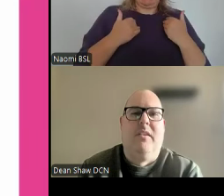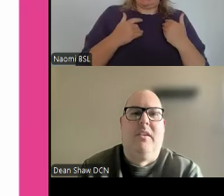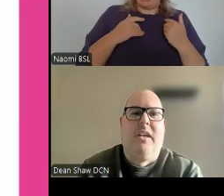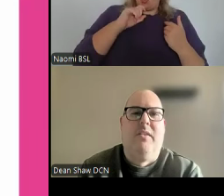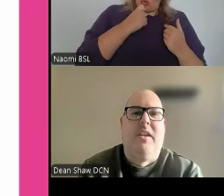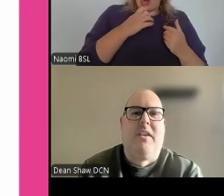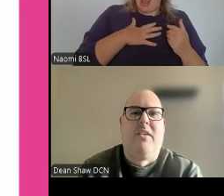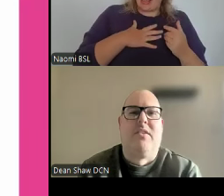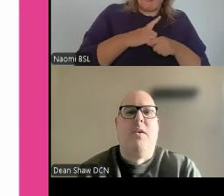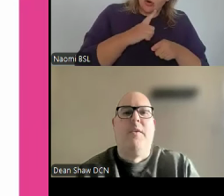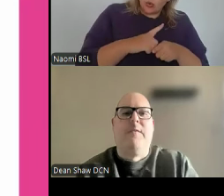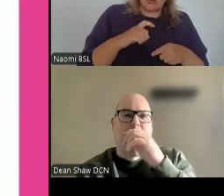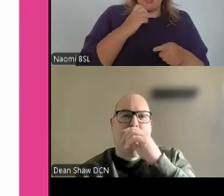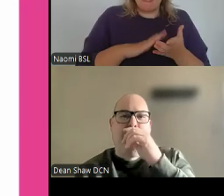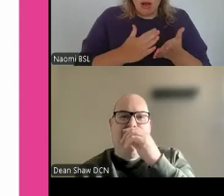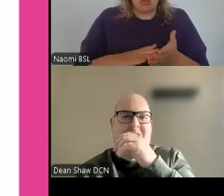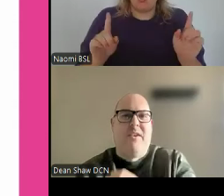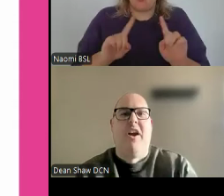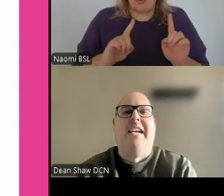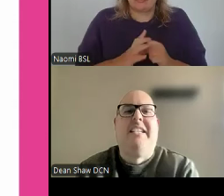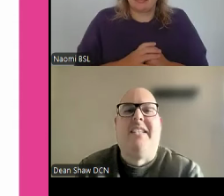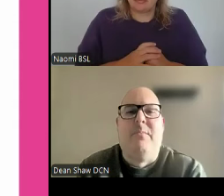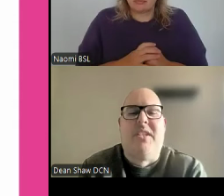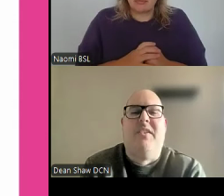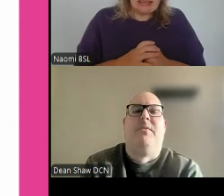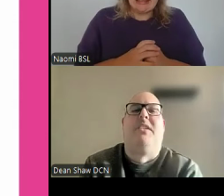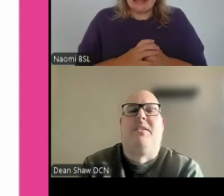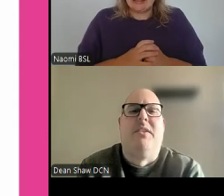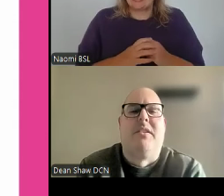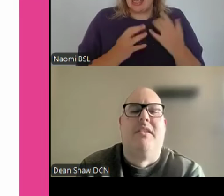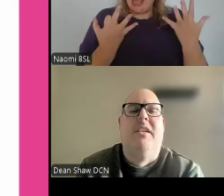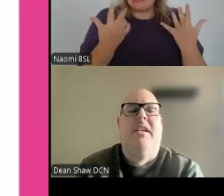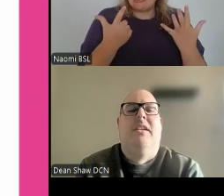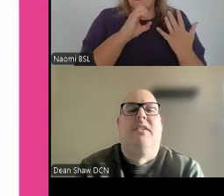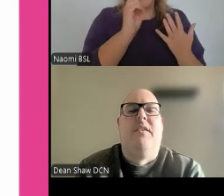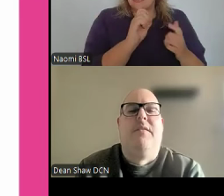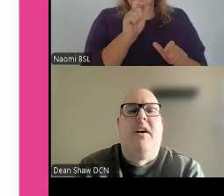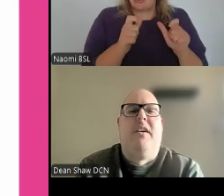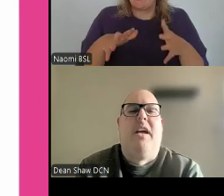Okay. We've got about another-- we're 87% of participants so far.